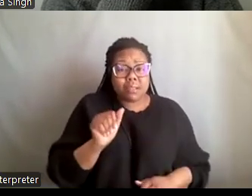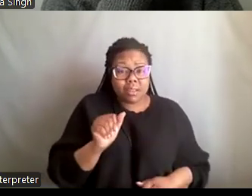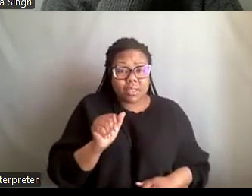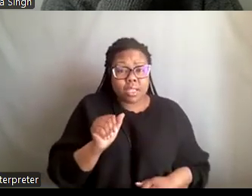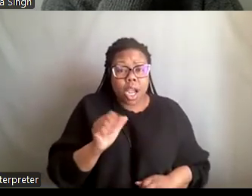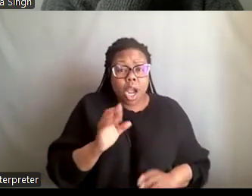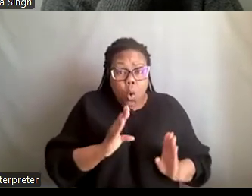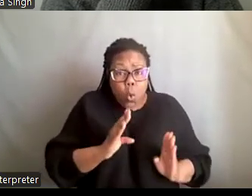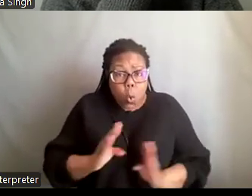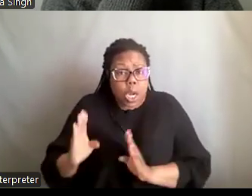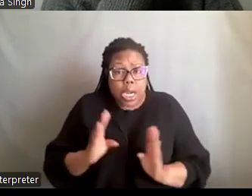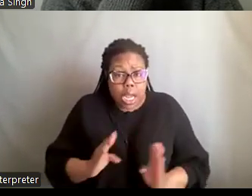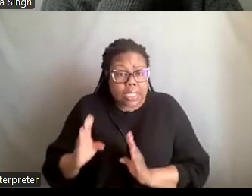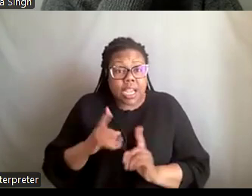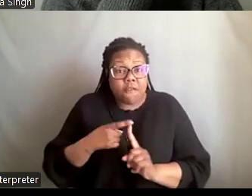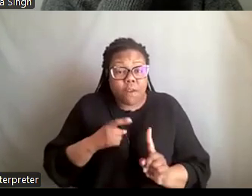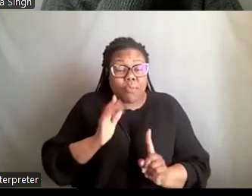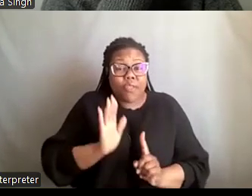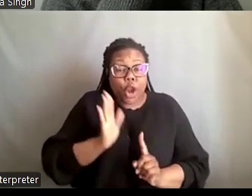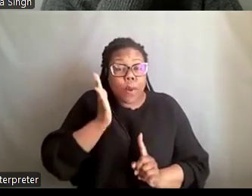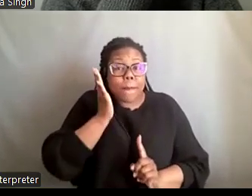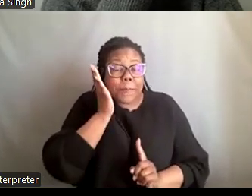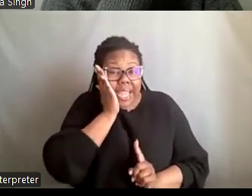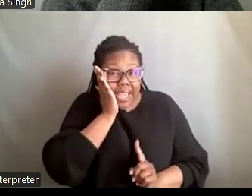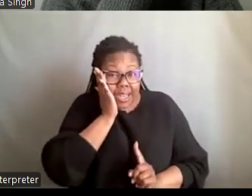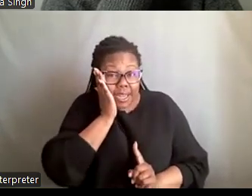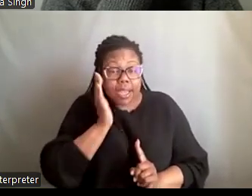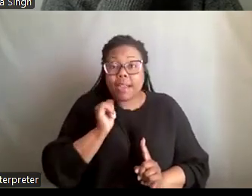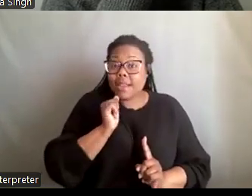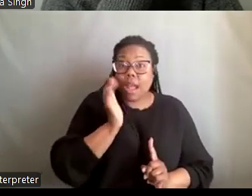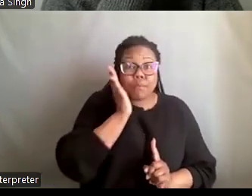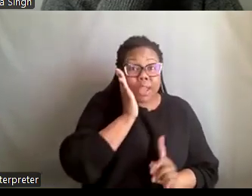are literally organizing from their bed.